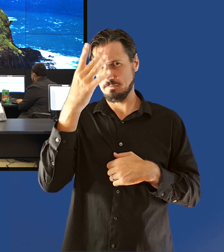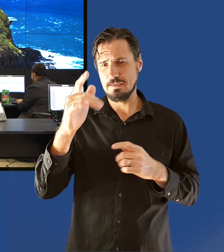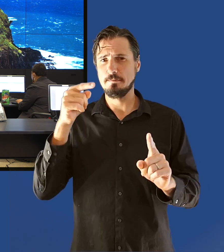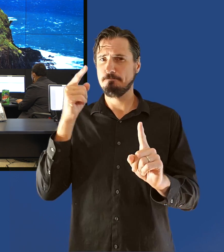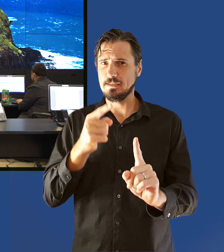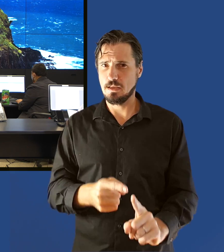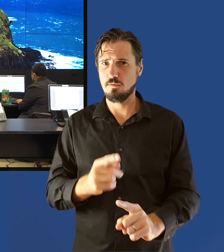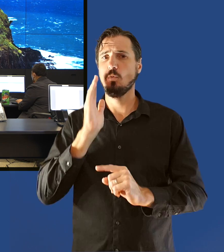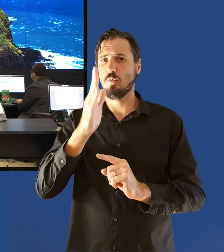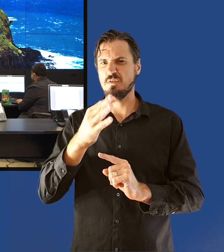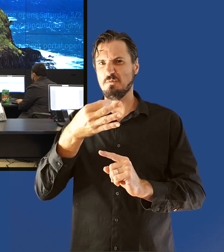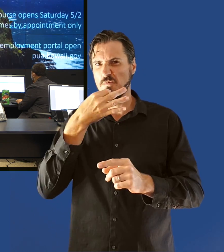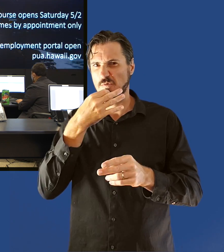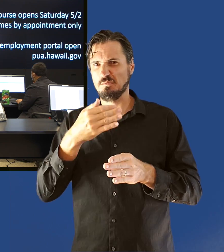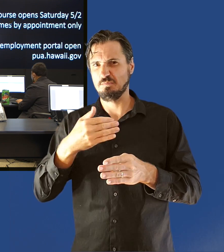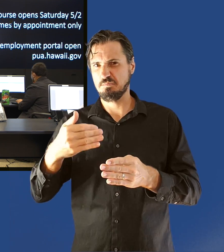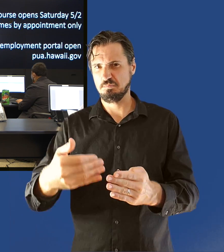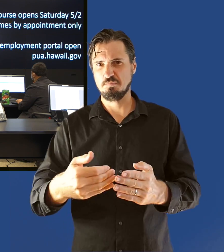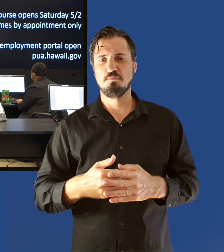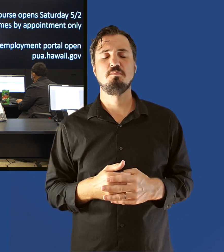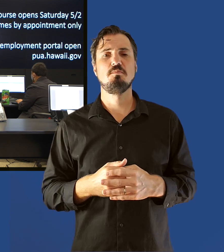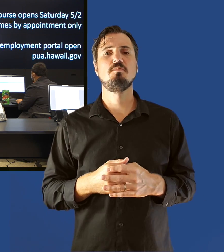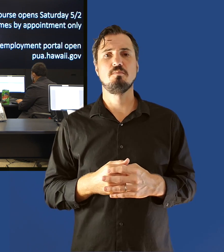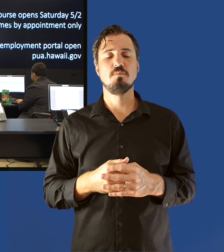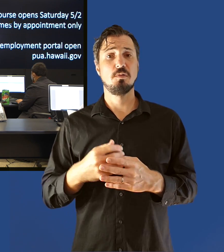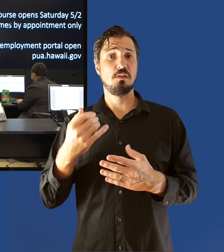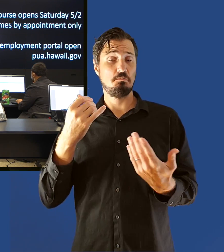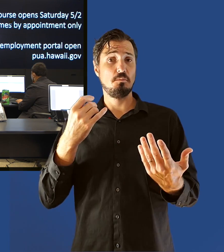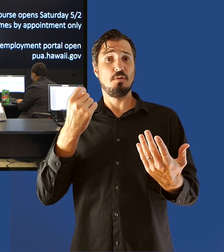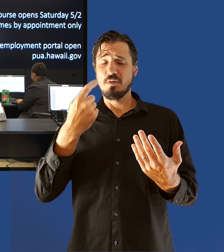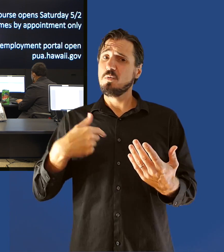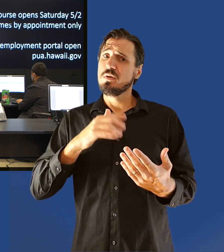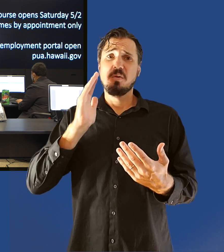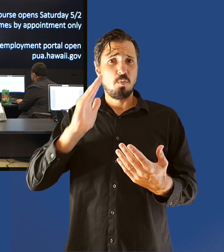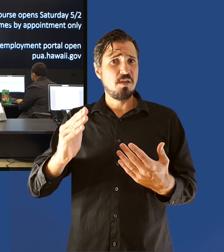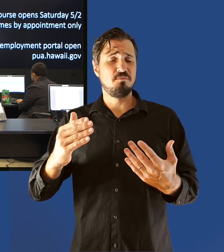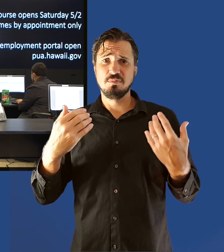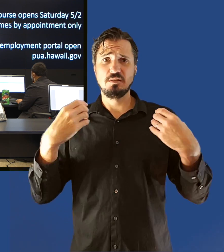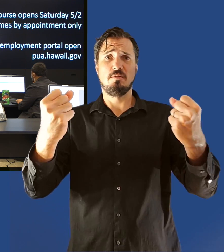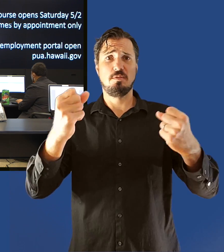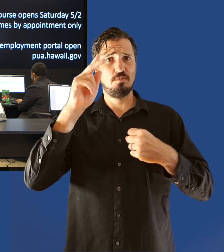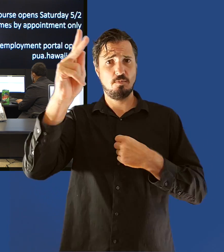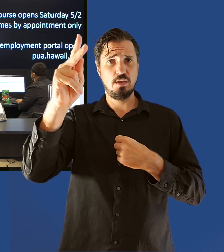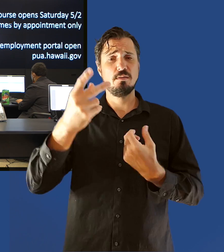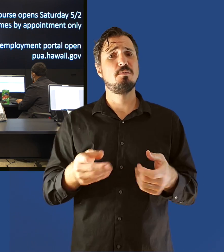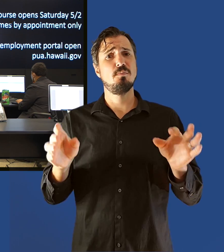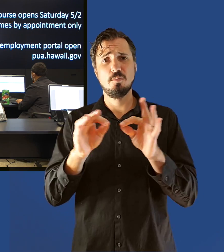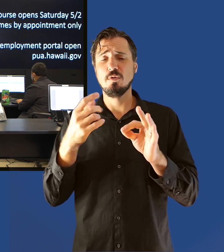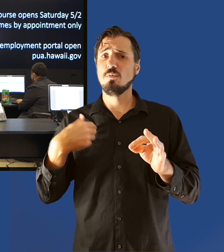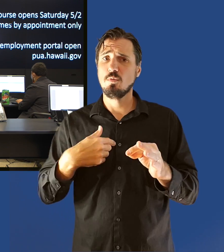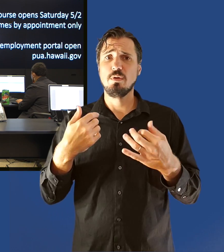We’re going to get there, Kaua‘i! In order to continue making forward progress, we must continue to be diligent and careful in masking,